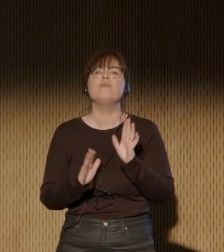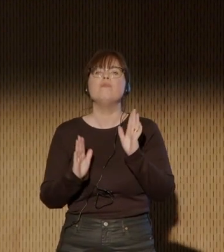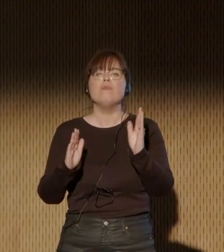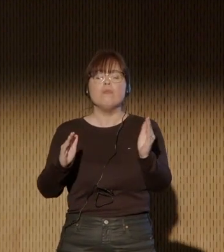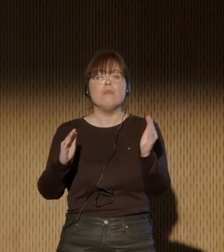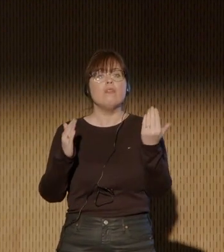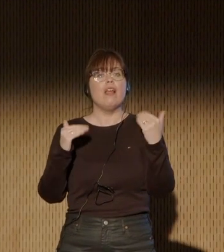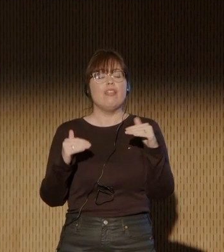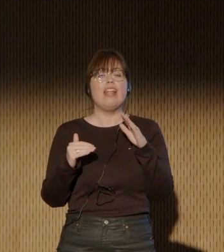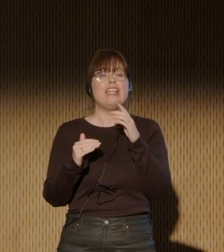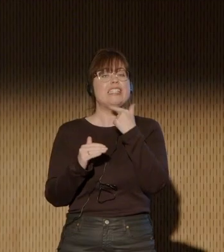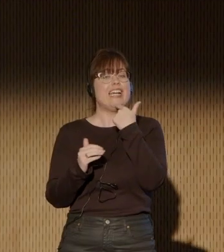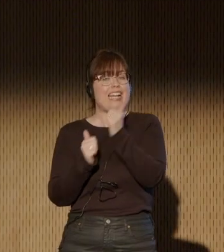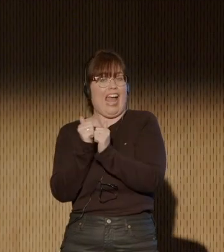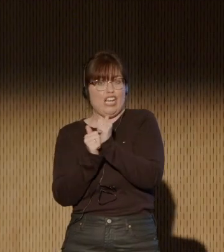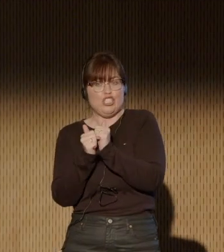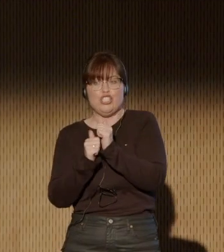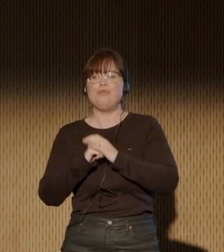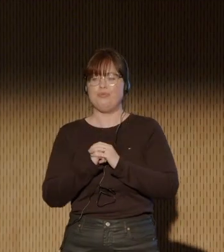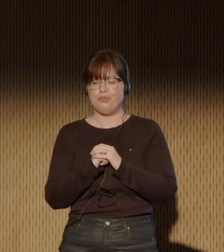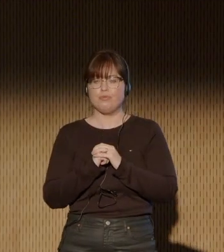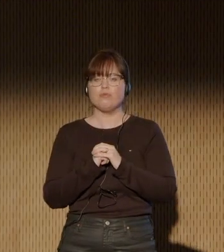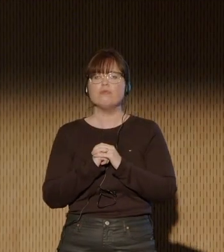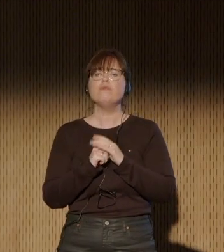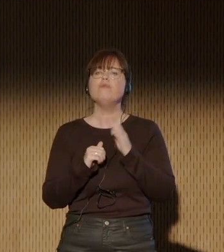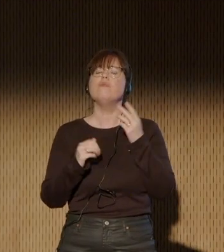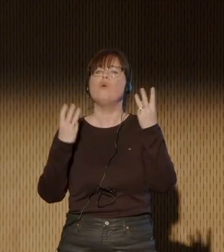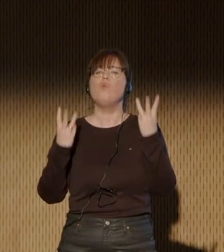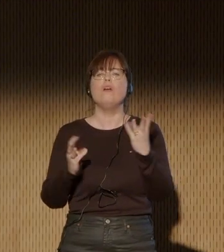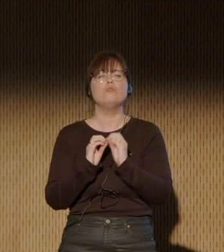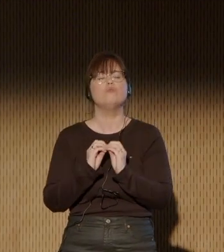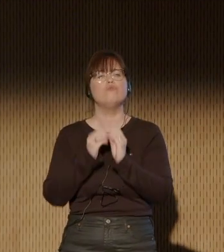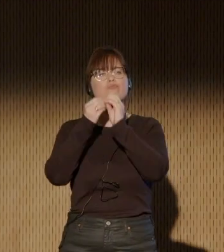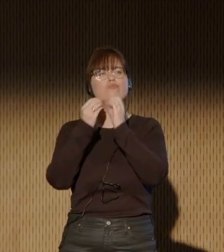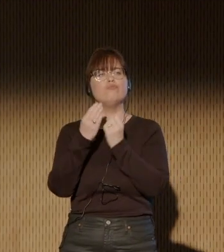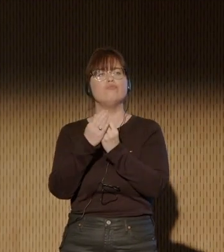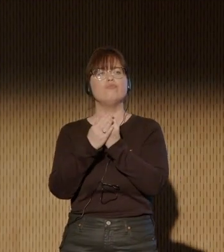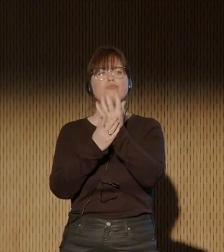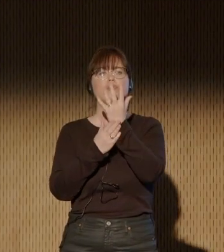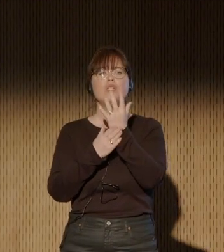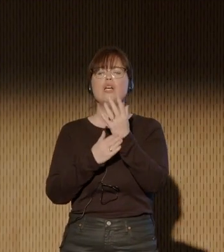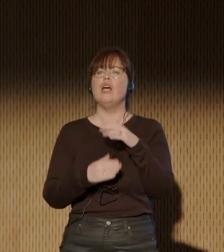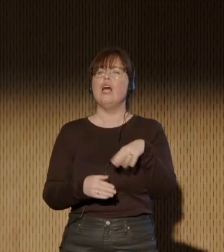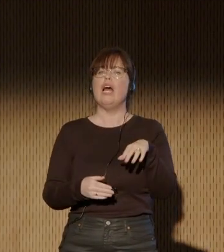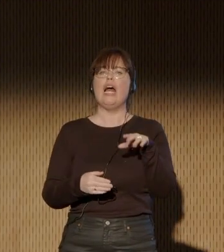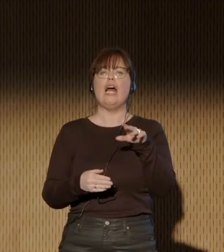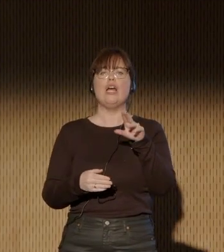the survey is the development of an accompanying universal design digital badge. And we find the